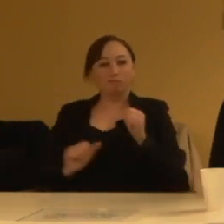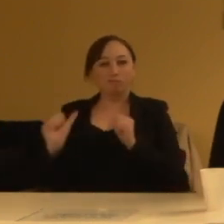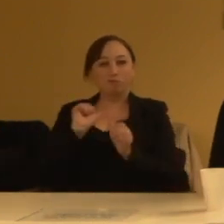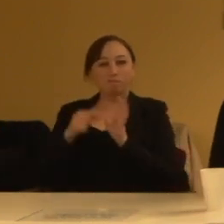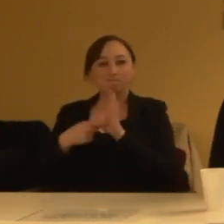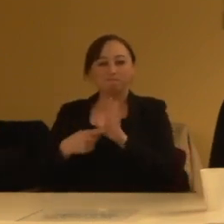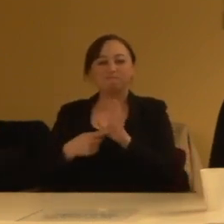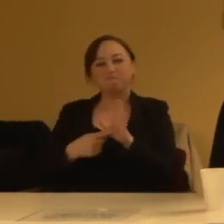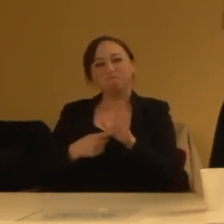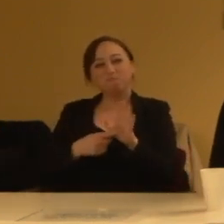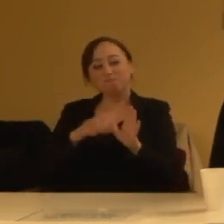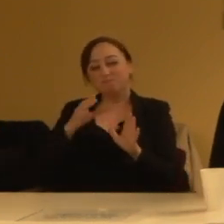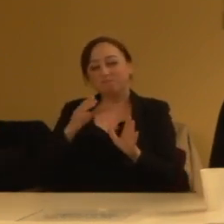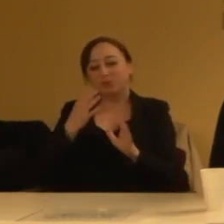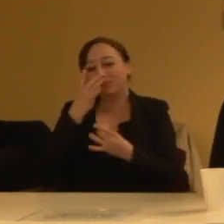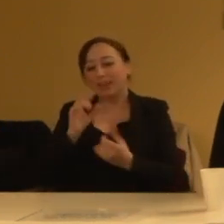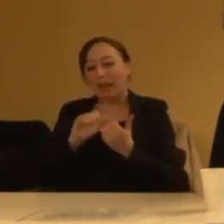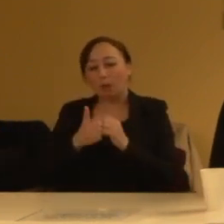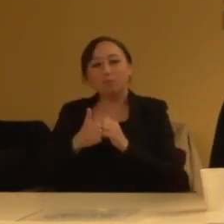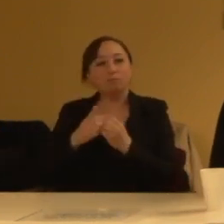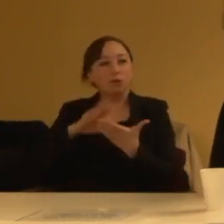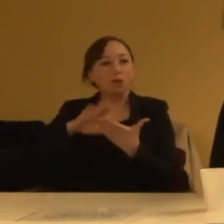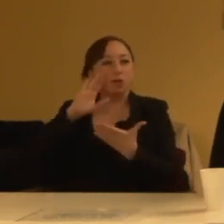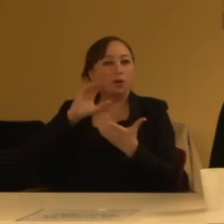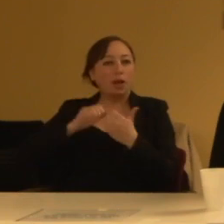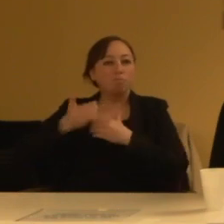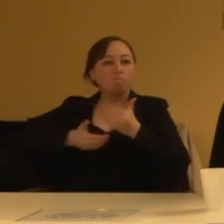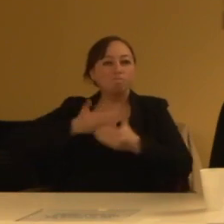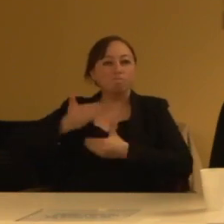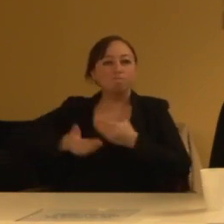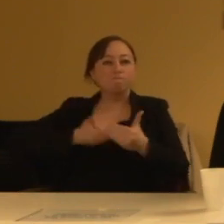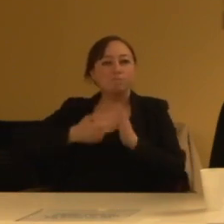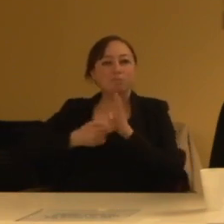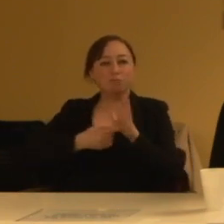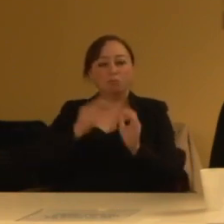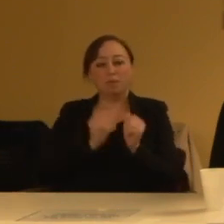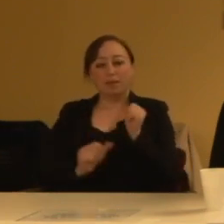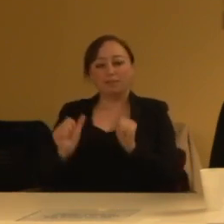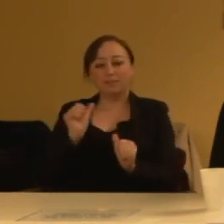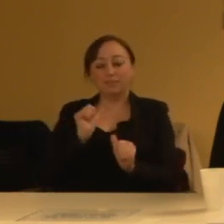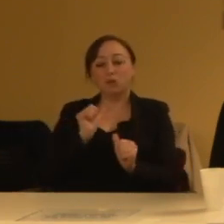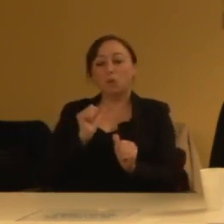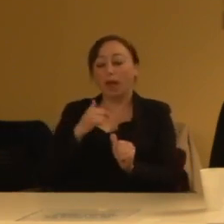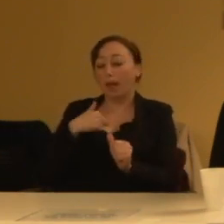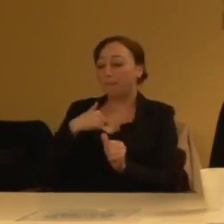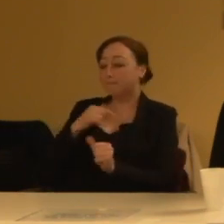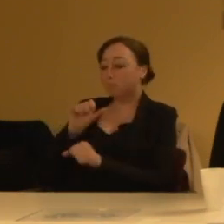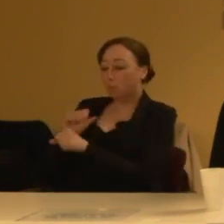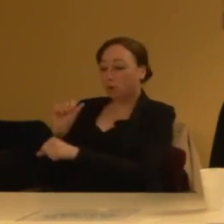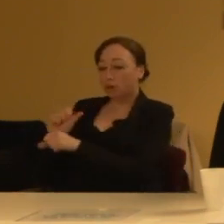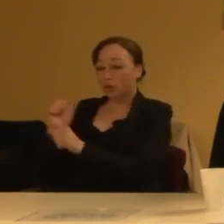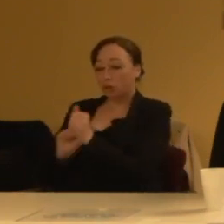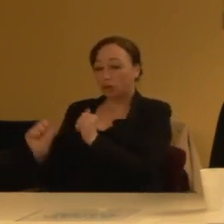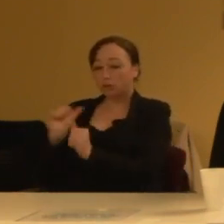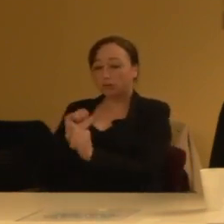And then as I started to segue into working at theater institutions and working in regional theater, and then